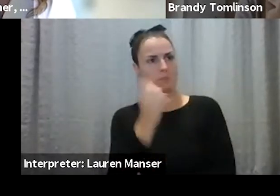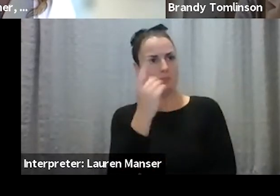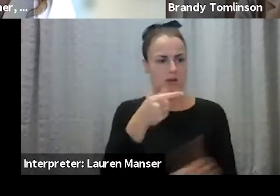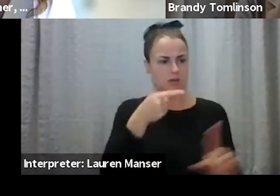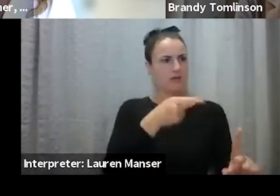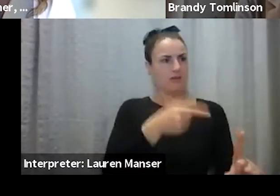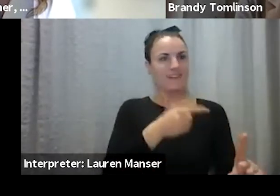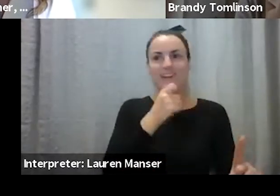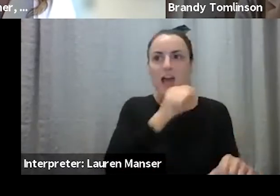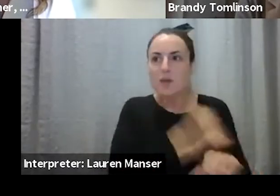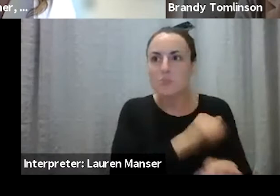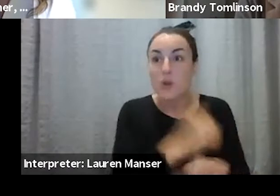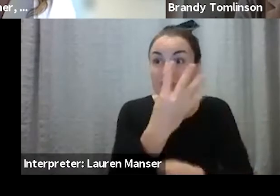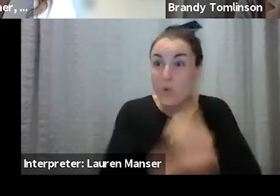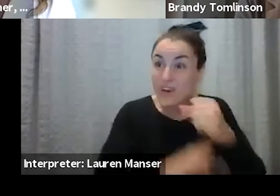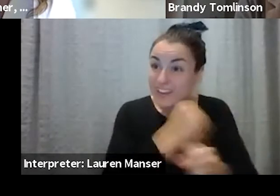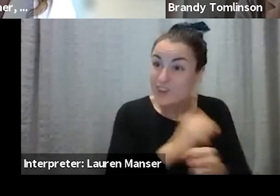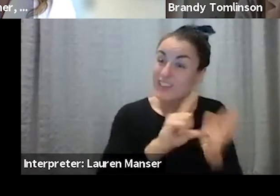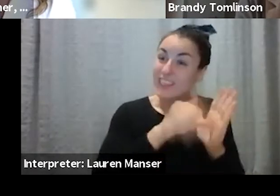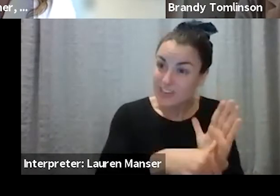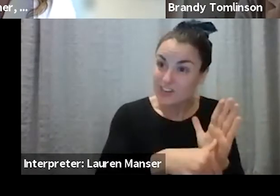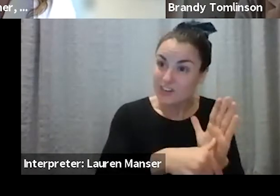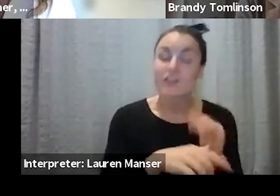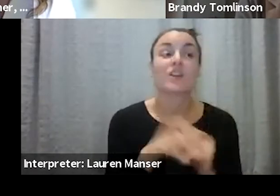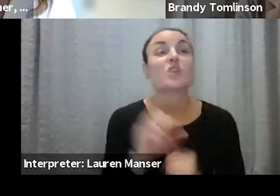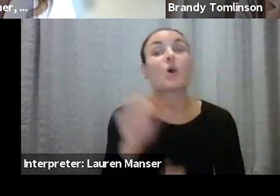And so even though these specific experiences